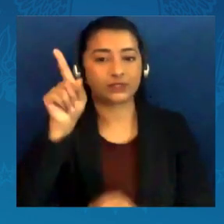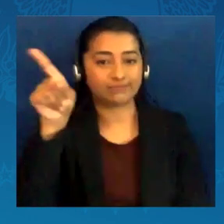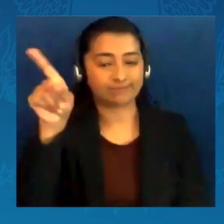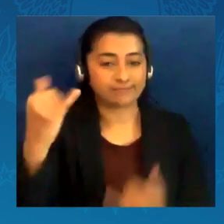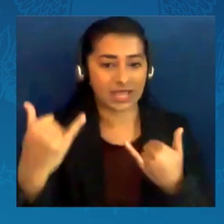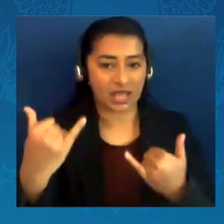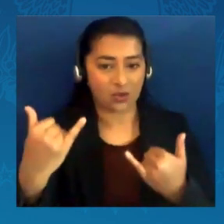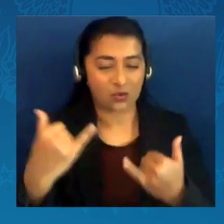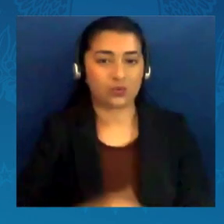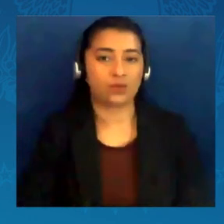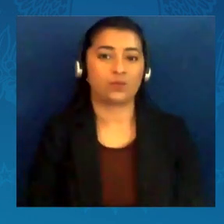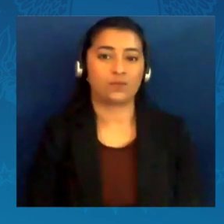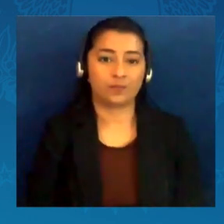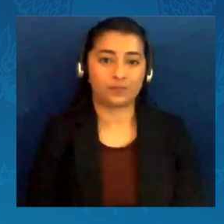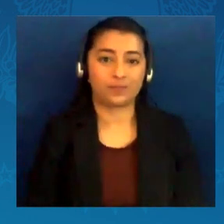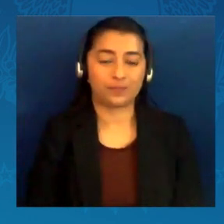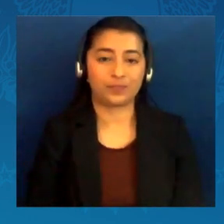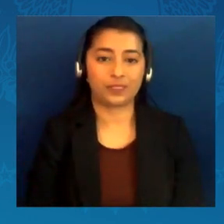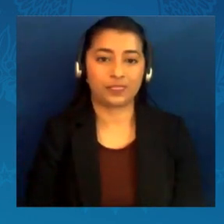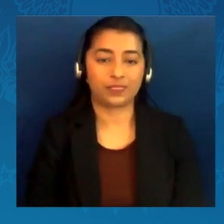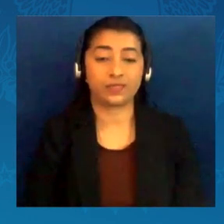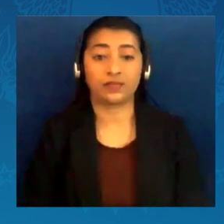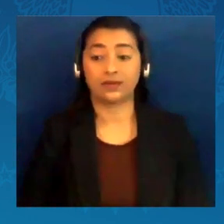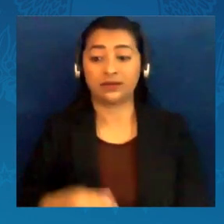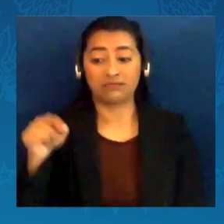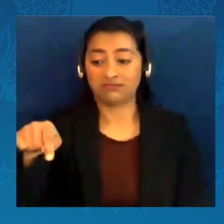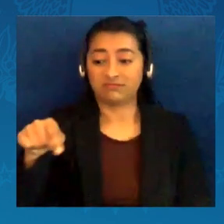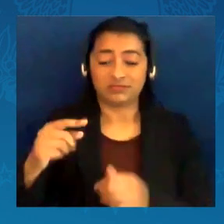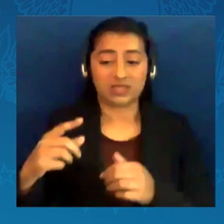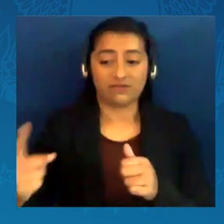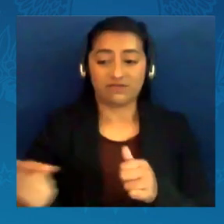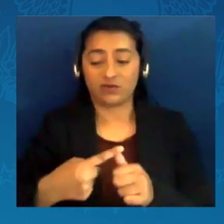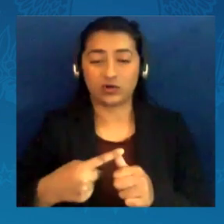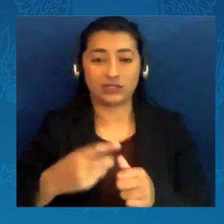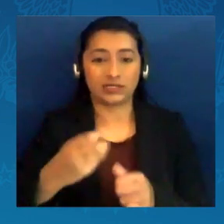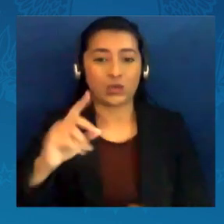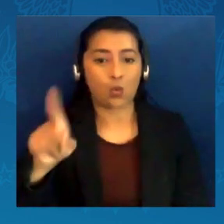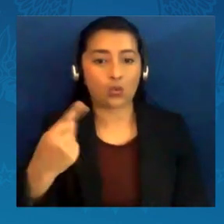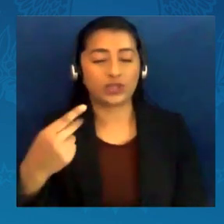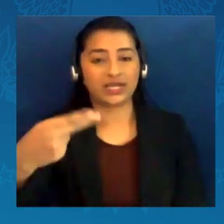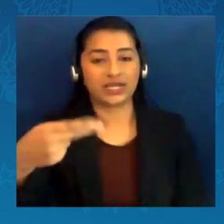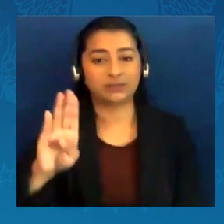Today, Hampton is the first and only HBCU to fully control a NASA mission.